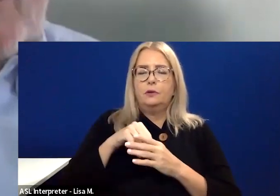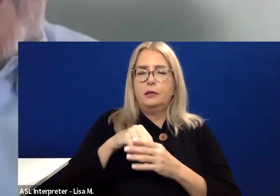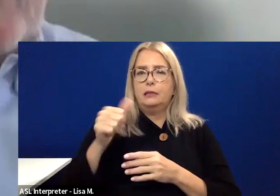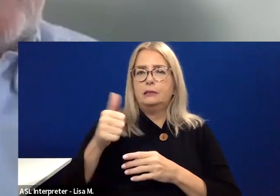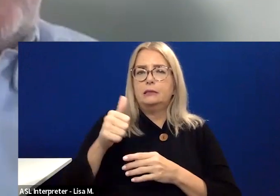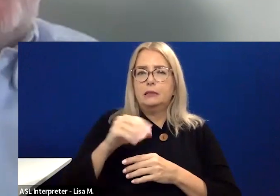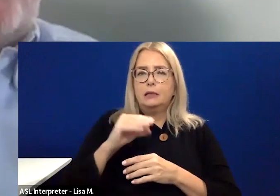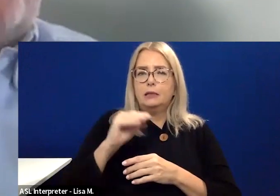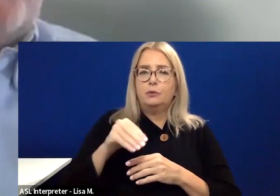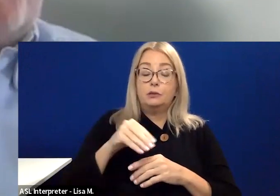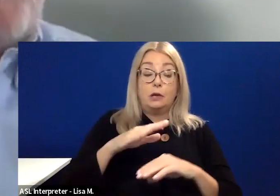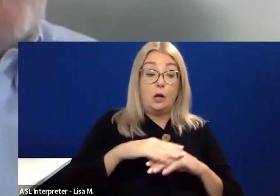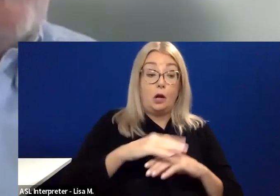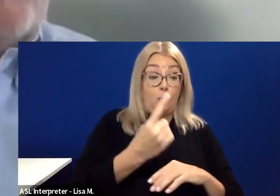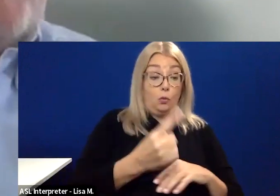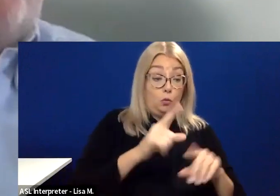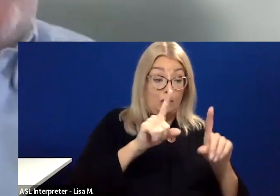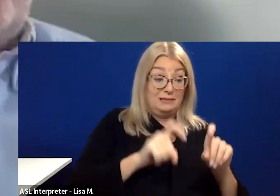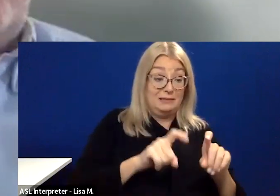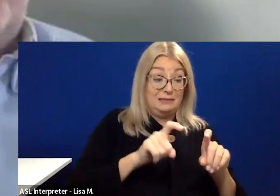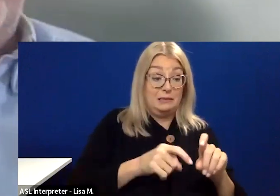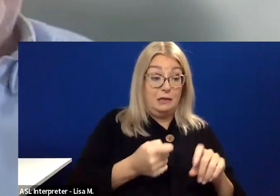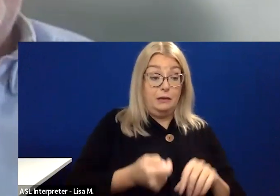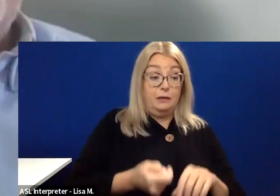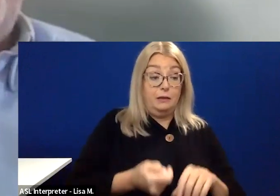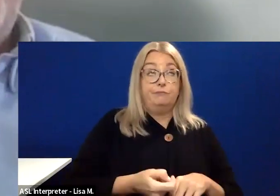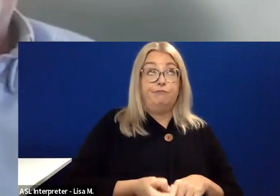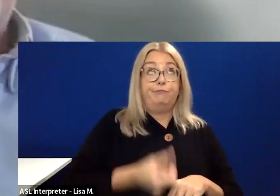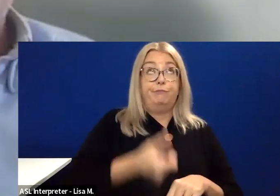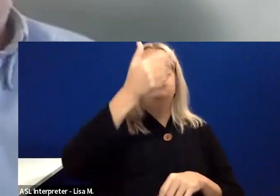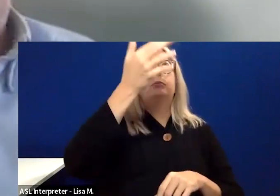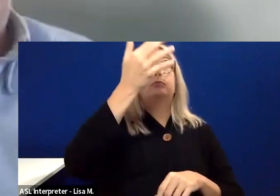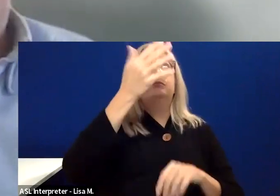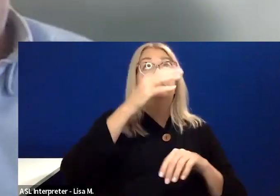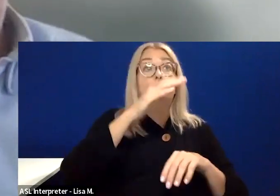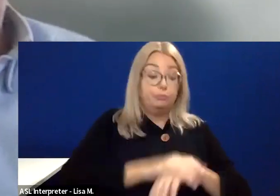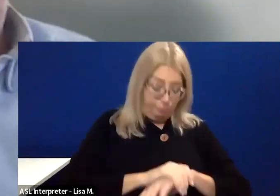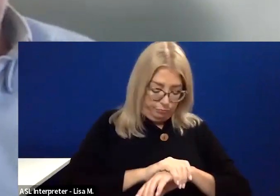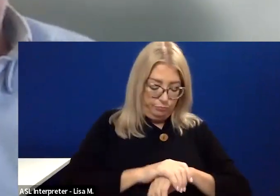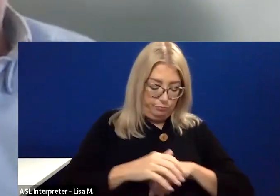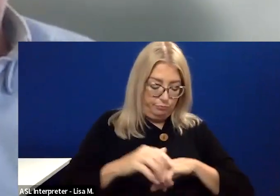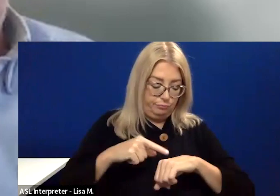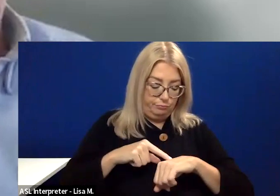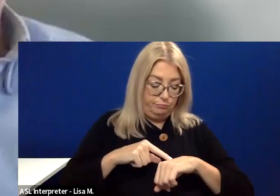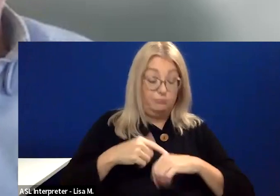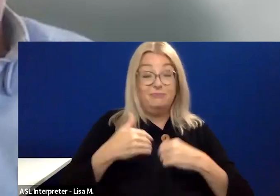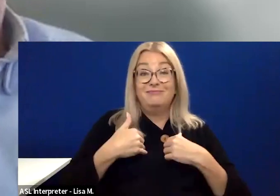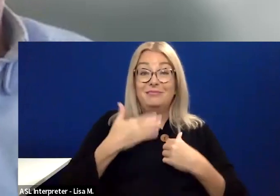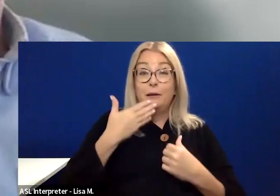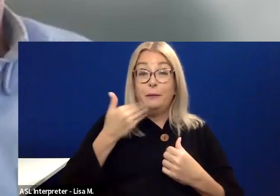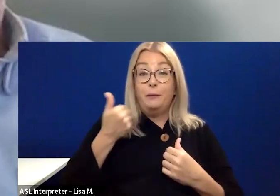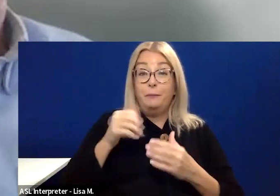one test you could flip a coin and get a better chance of being in in the lower 10 percentile on